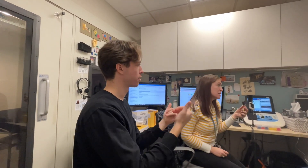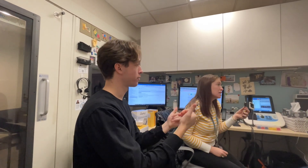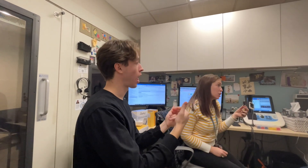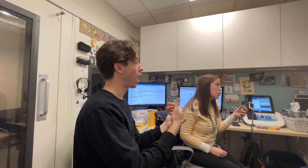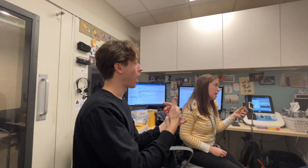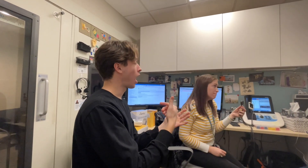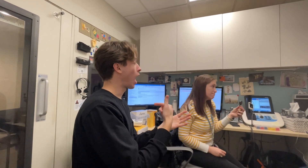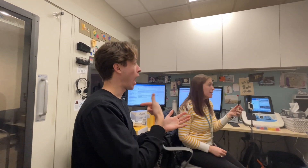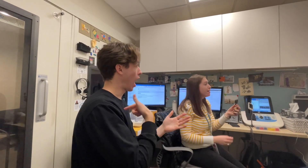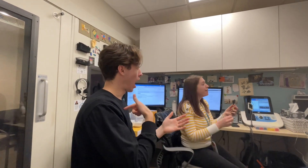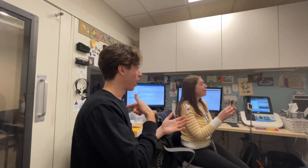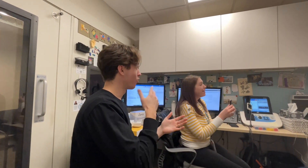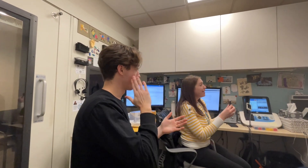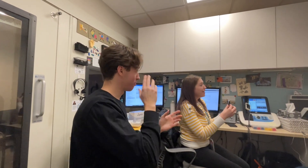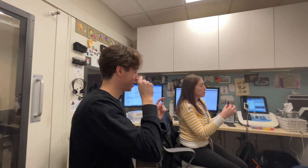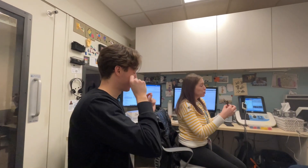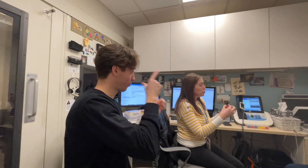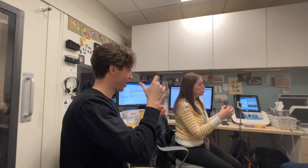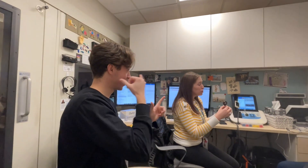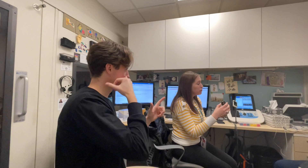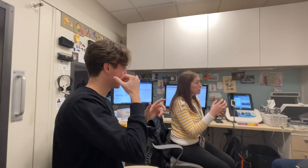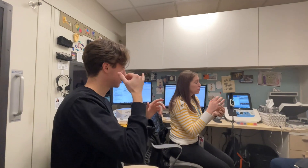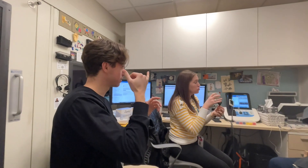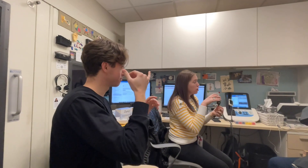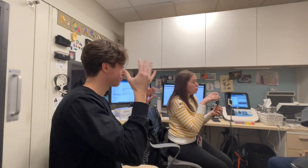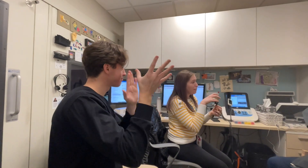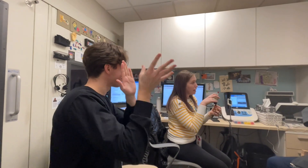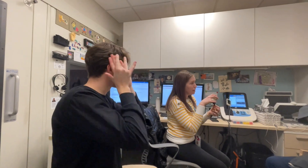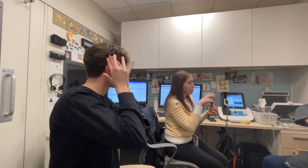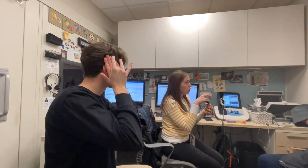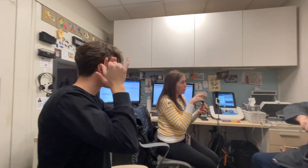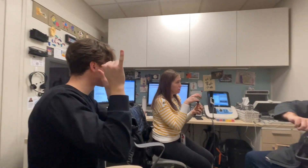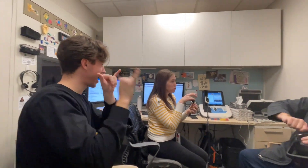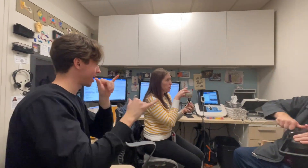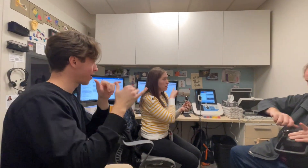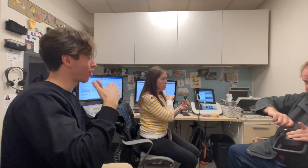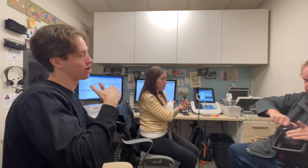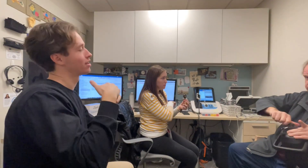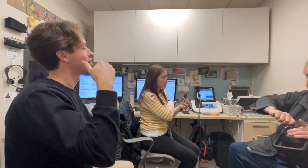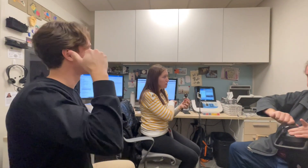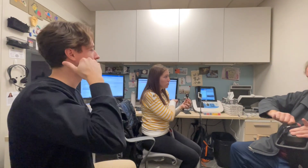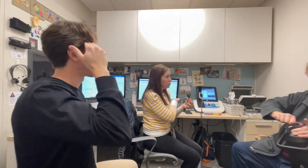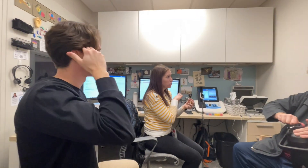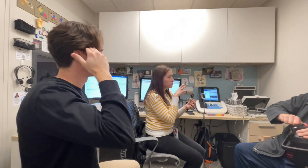stays on your head usually we need a stronger magnet on this one than the other one just just